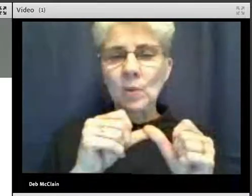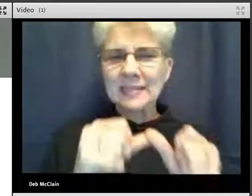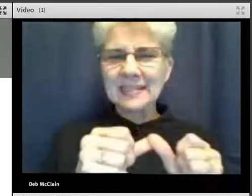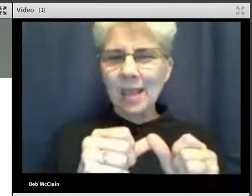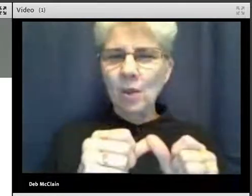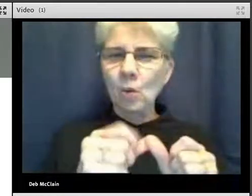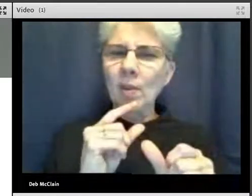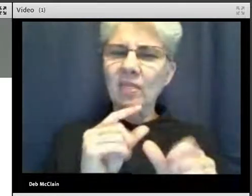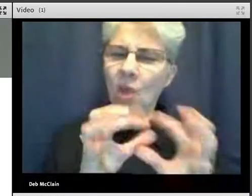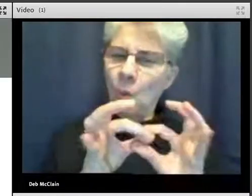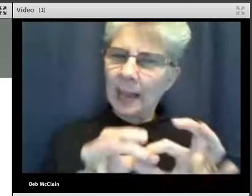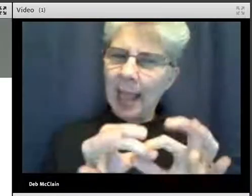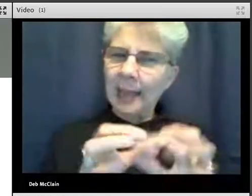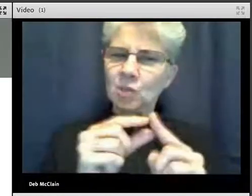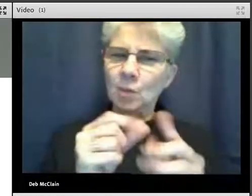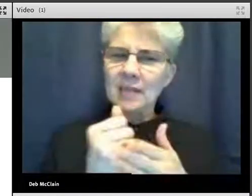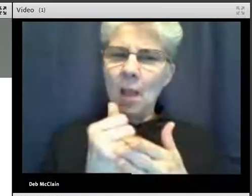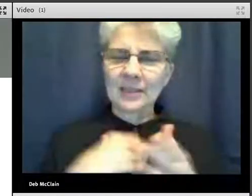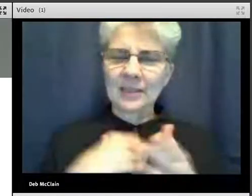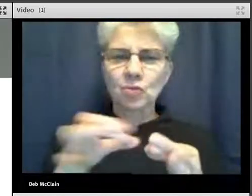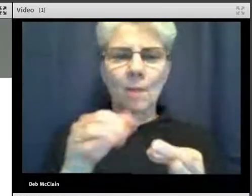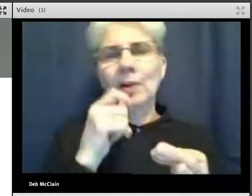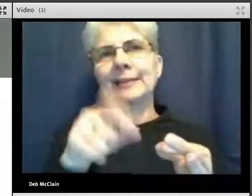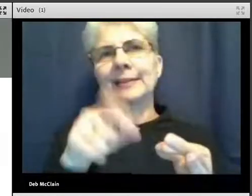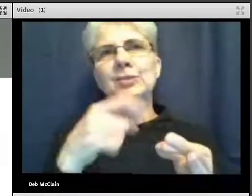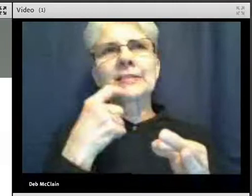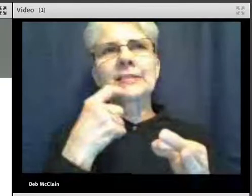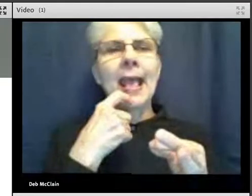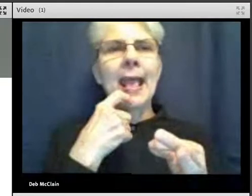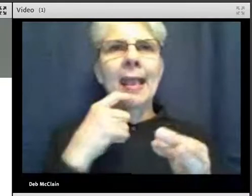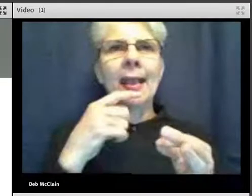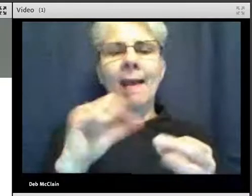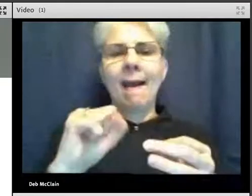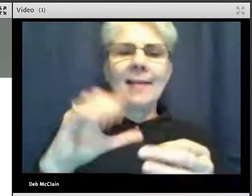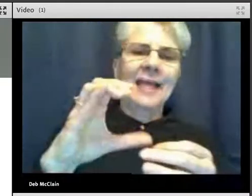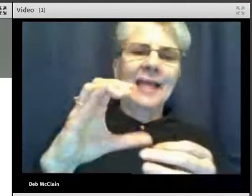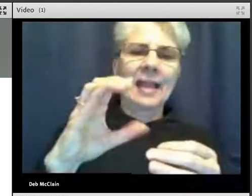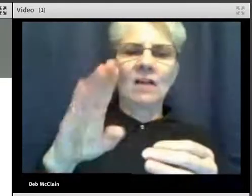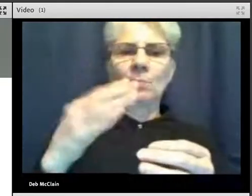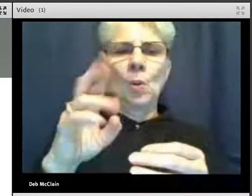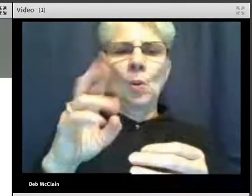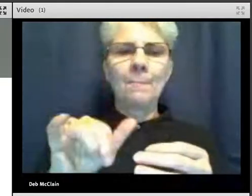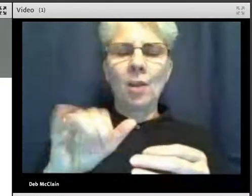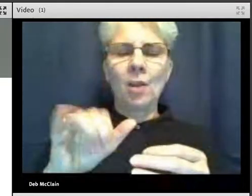You want to stick to relevant terms that will help me describe this. Like, I don't need to say a stack of blueberry pancakes